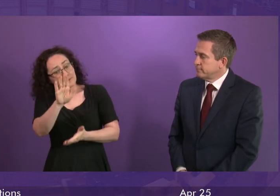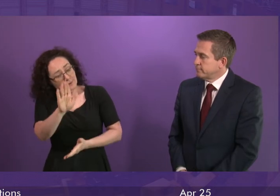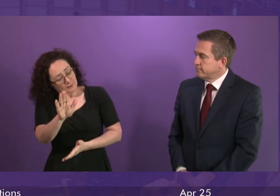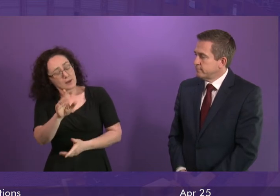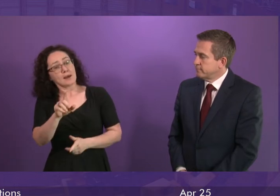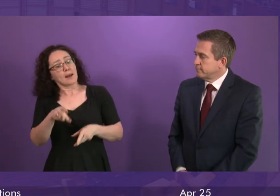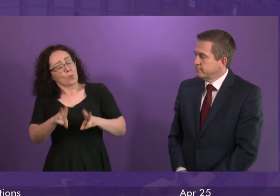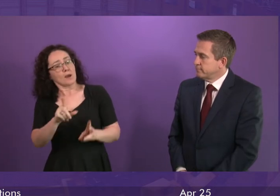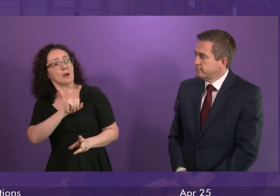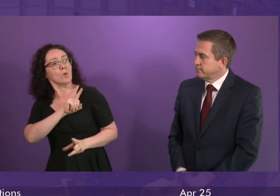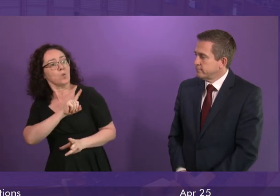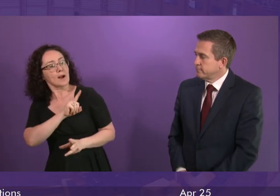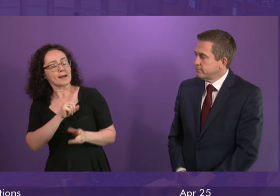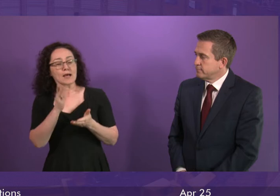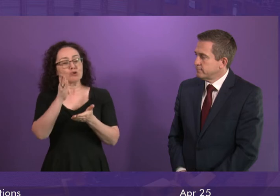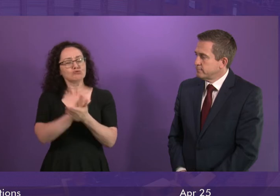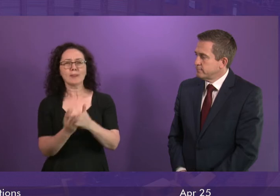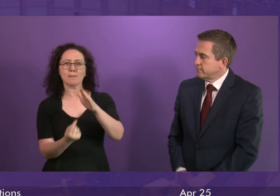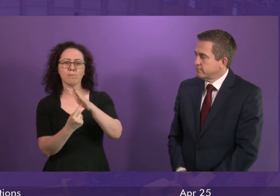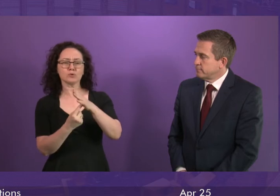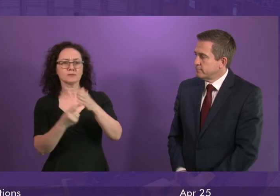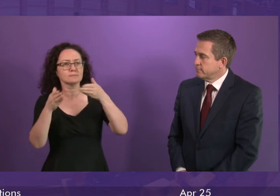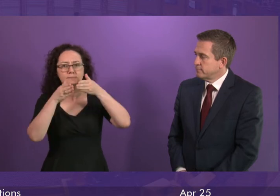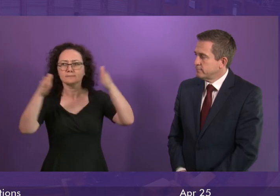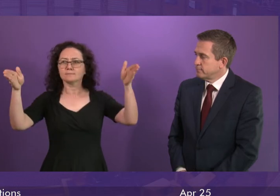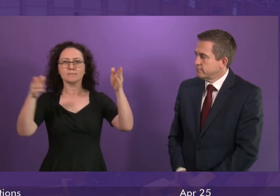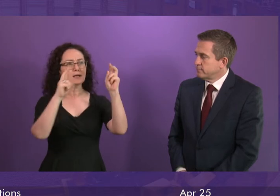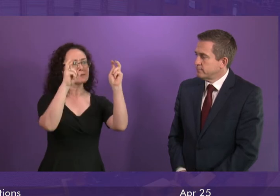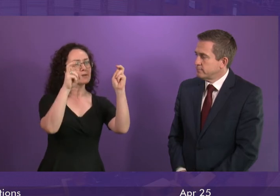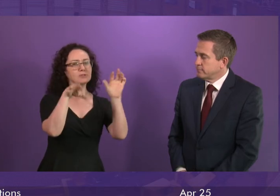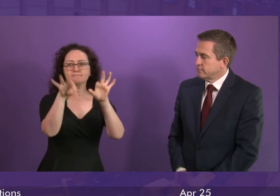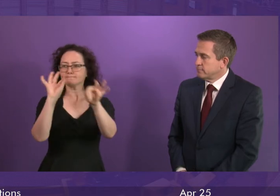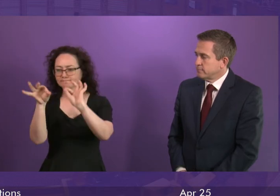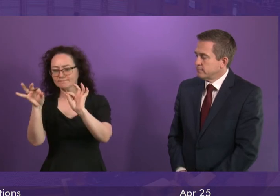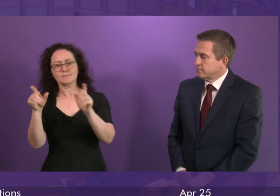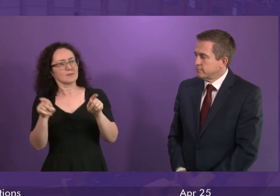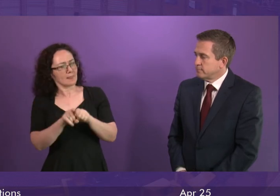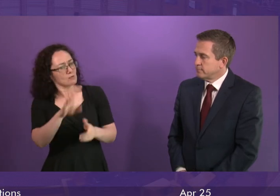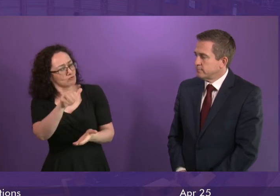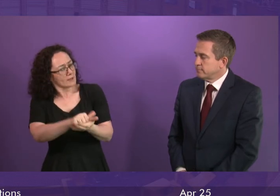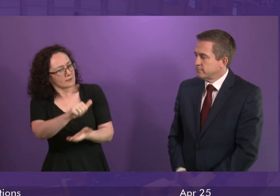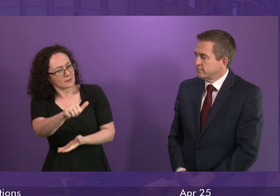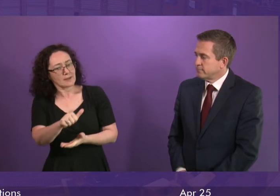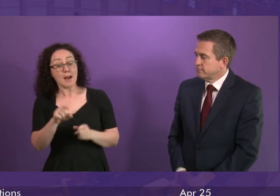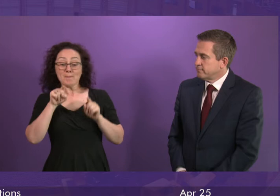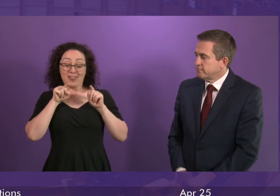that young people have and the breadth of education. Of course, curriculum for excellence